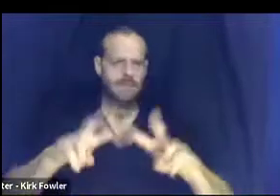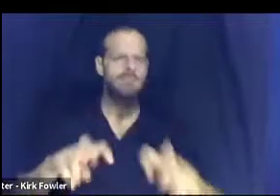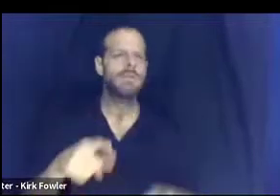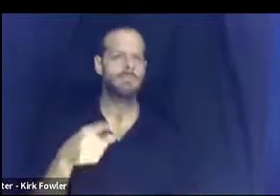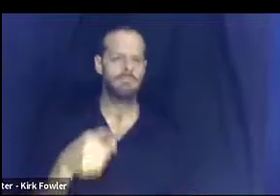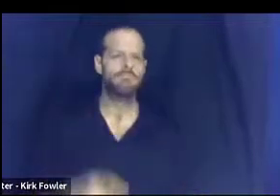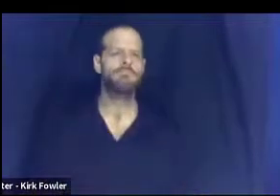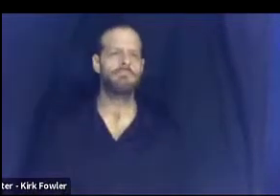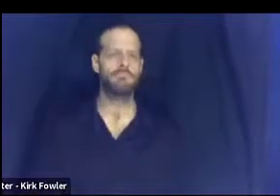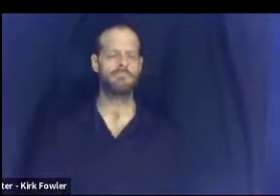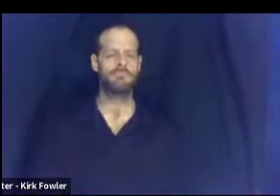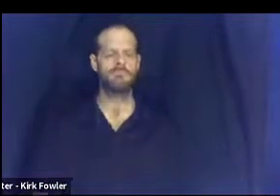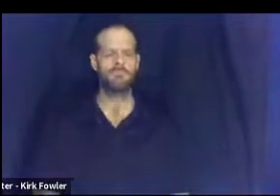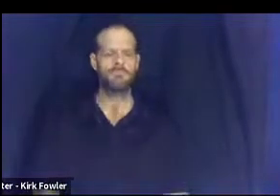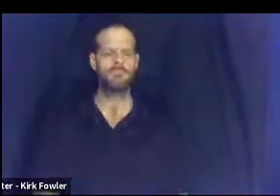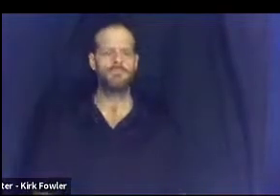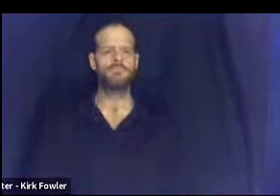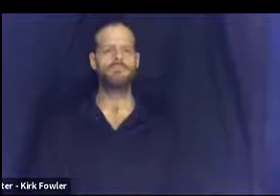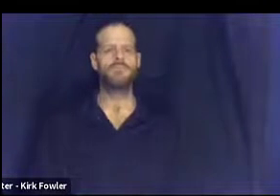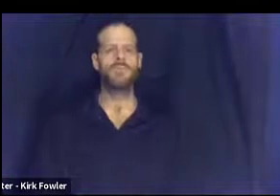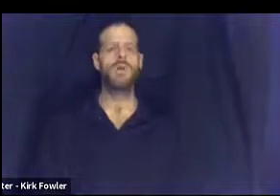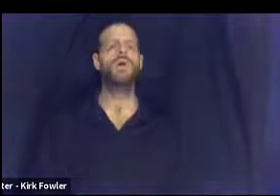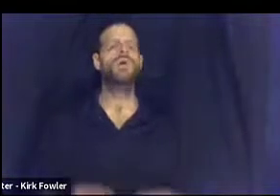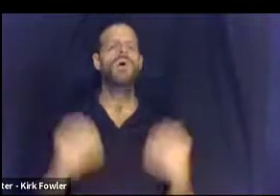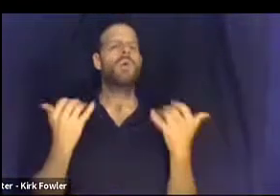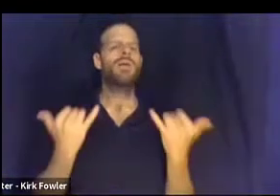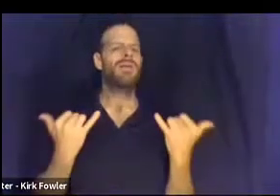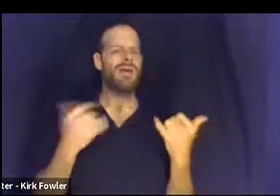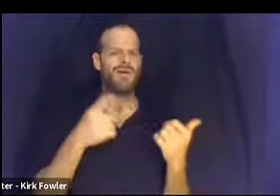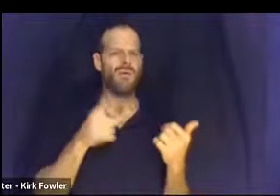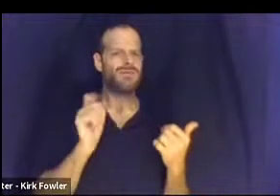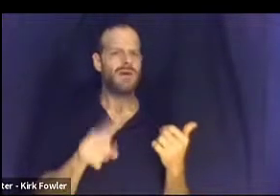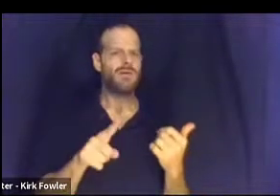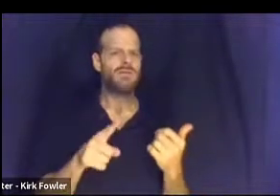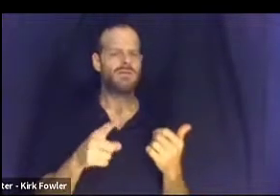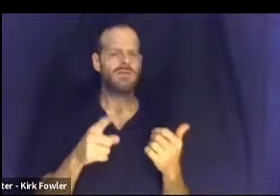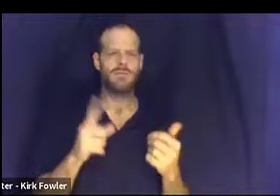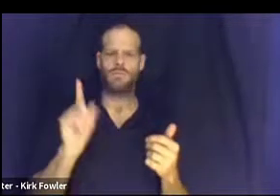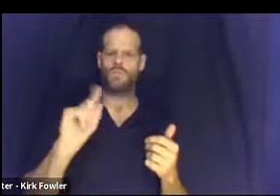What we're asking is where is your child expressively, not receptively, not what do they understand,